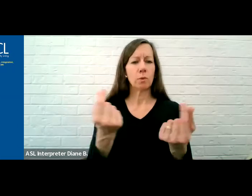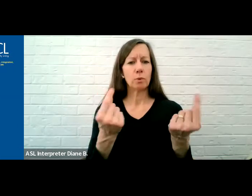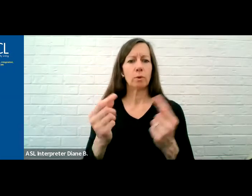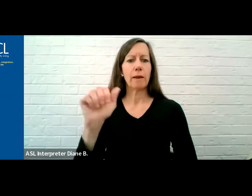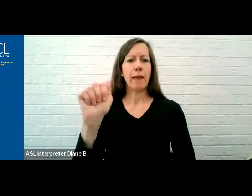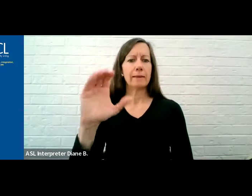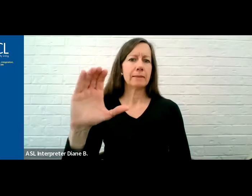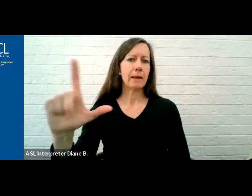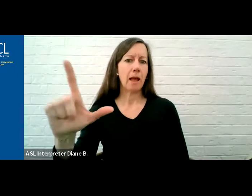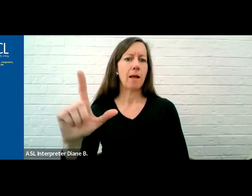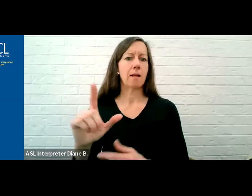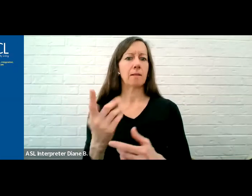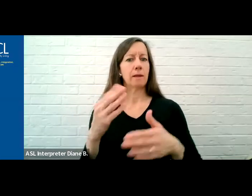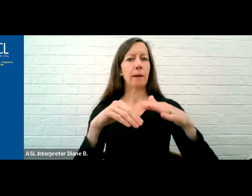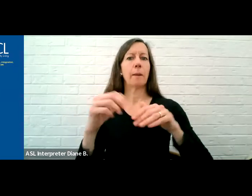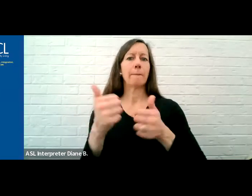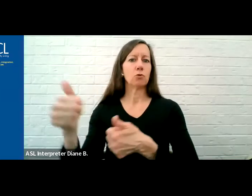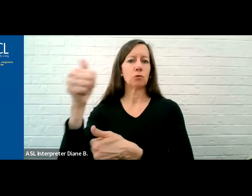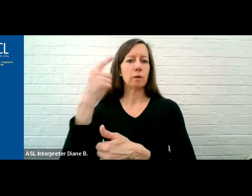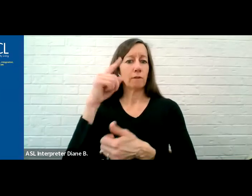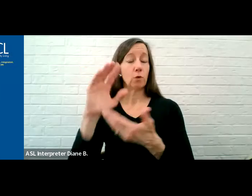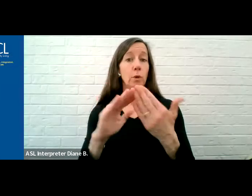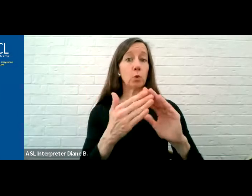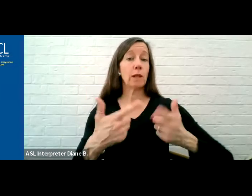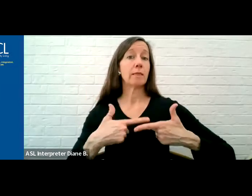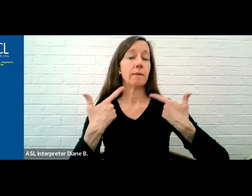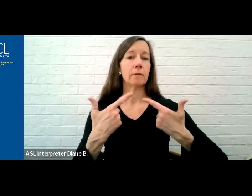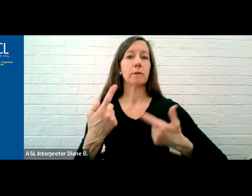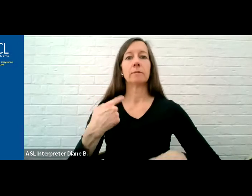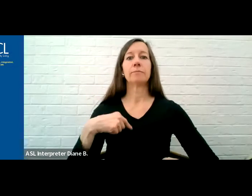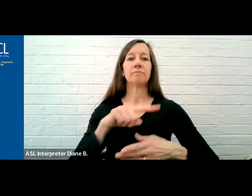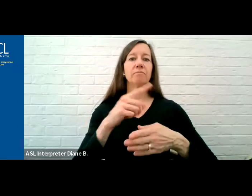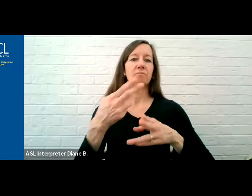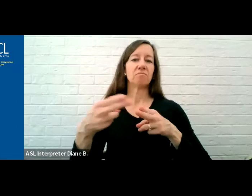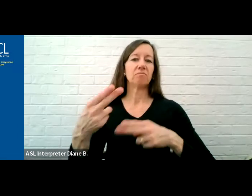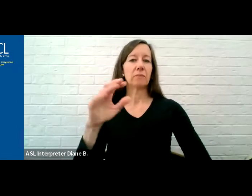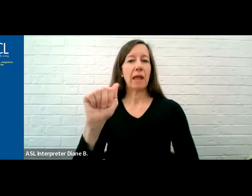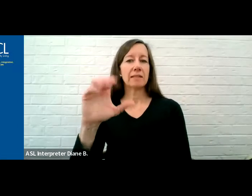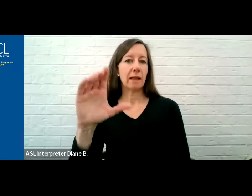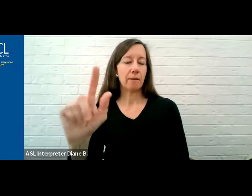For short, we are part of the Us. Department of Health and Human Services, or Hhs.